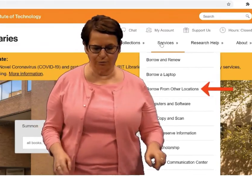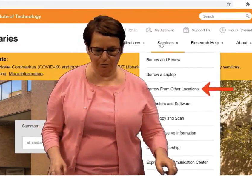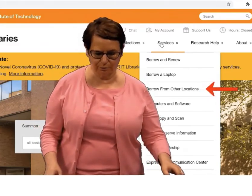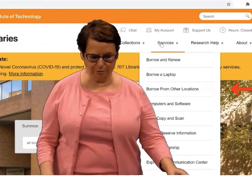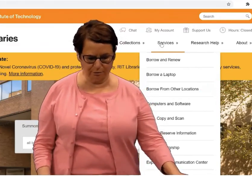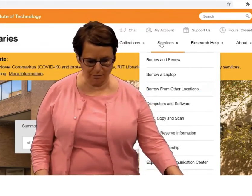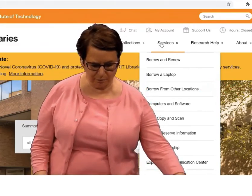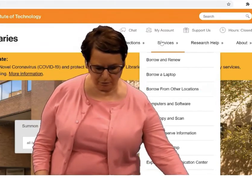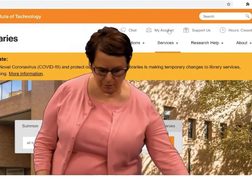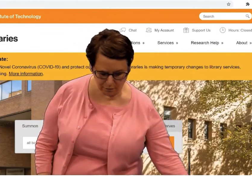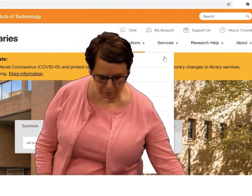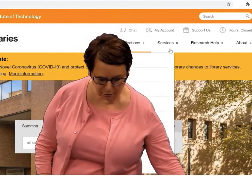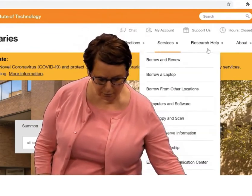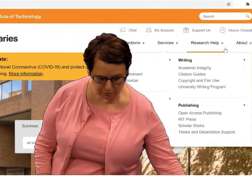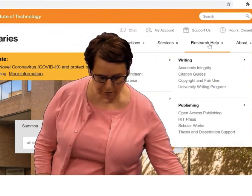I will scroll down and click that link.